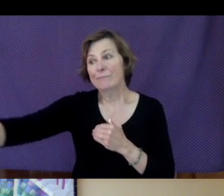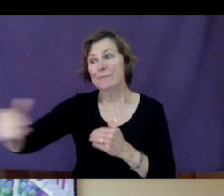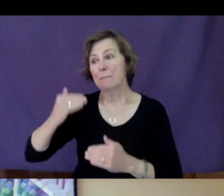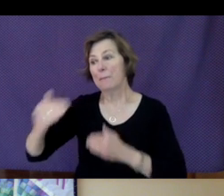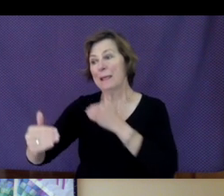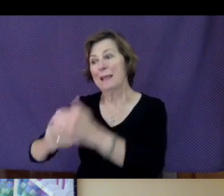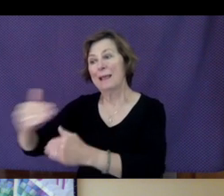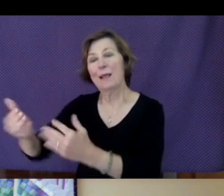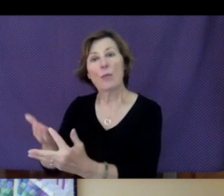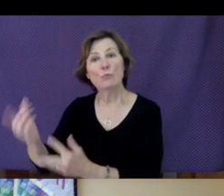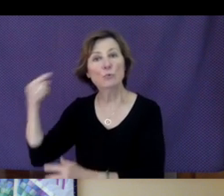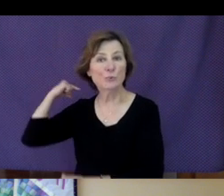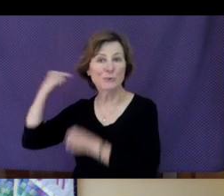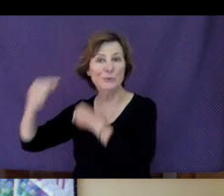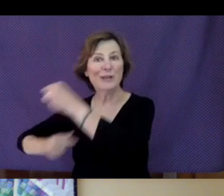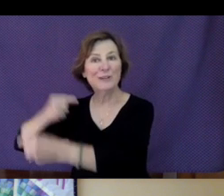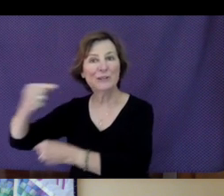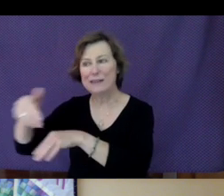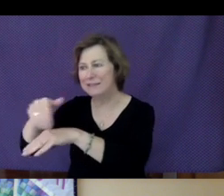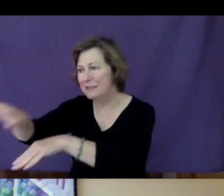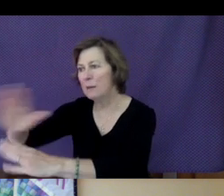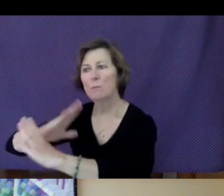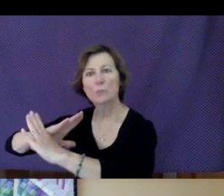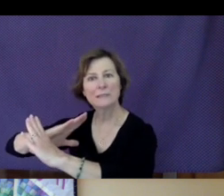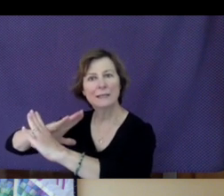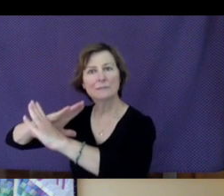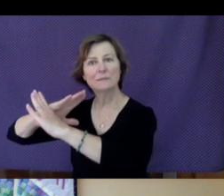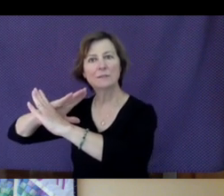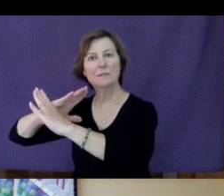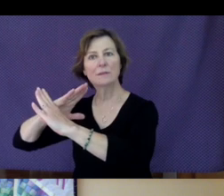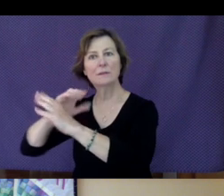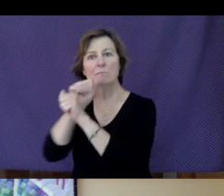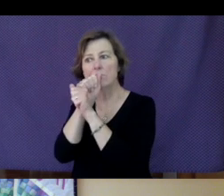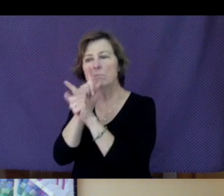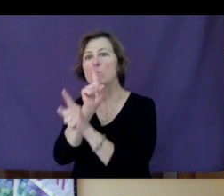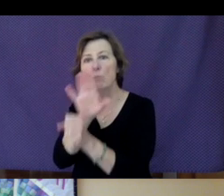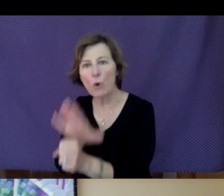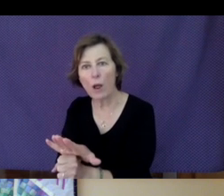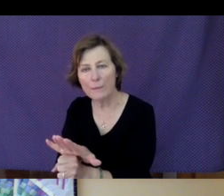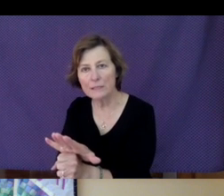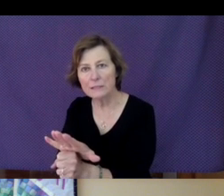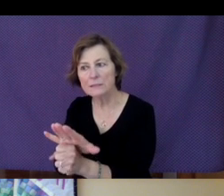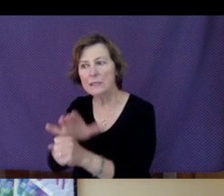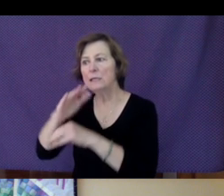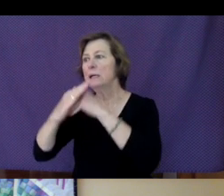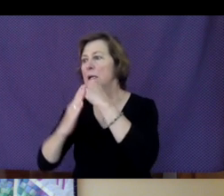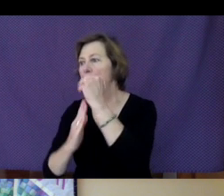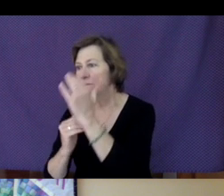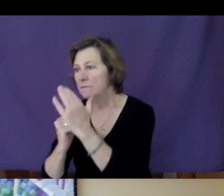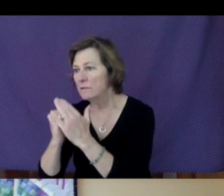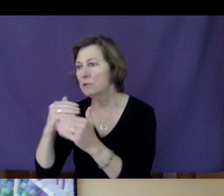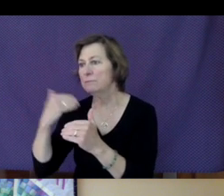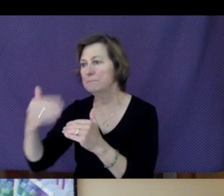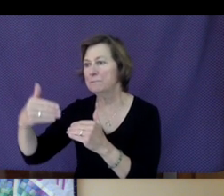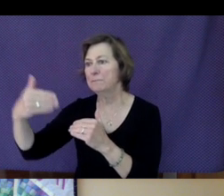Sending its protection its promise its comfort on through time